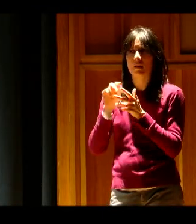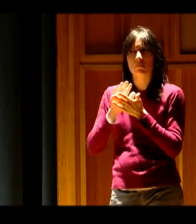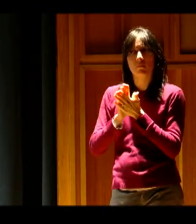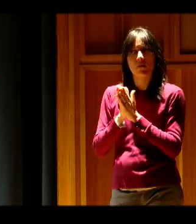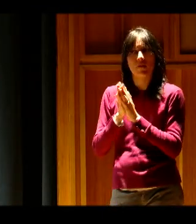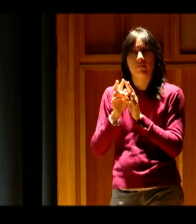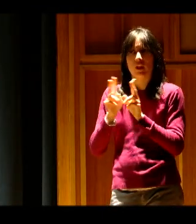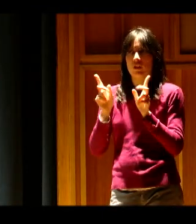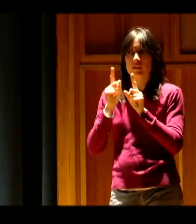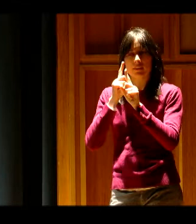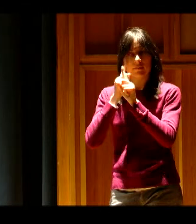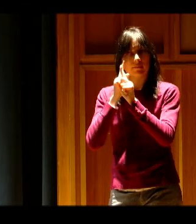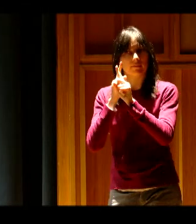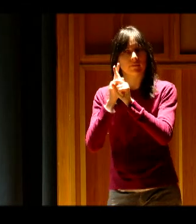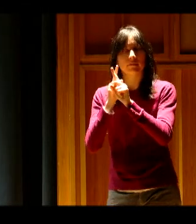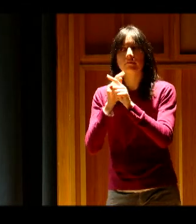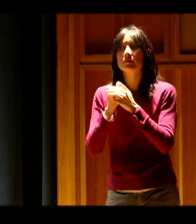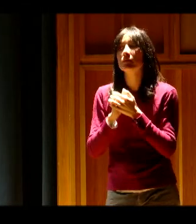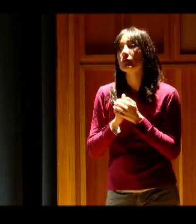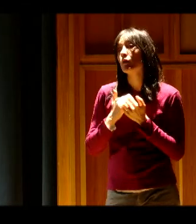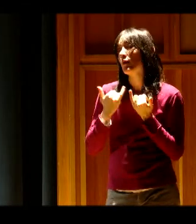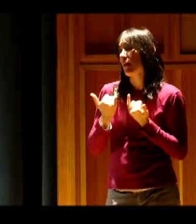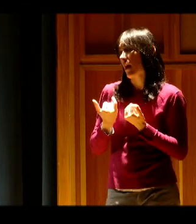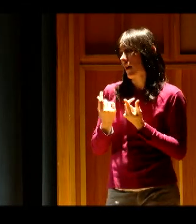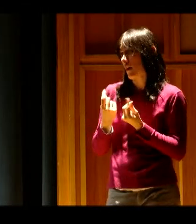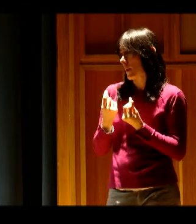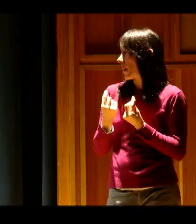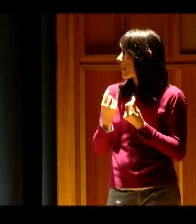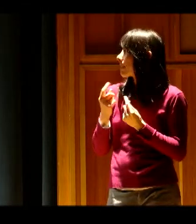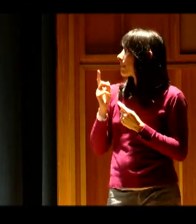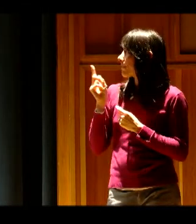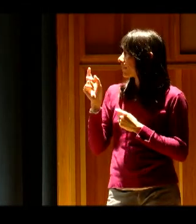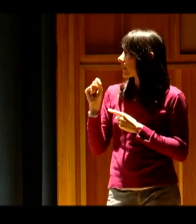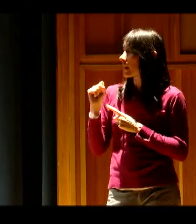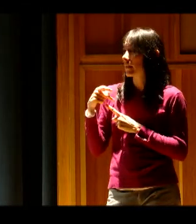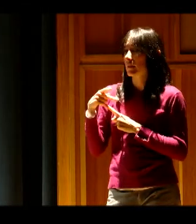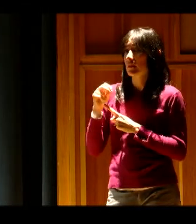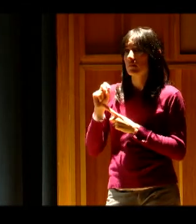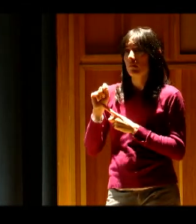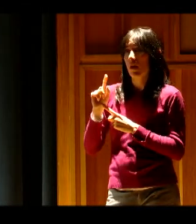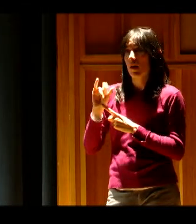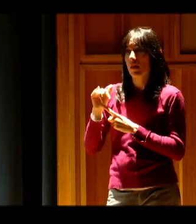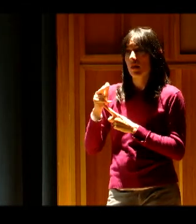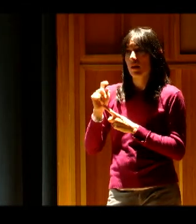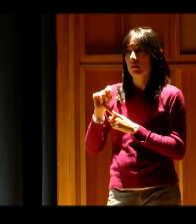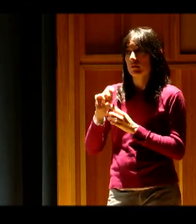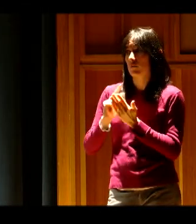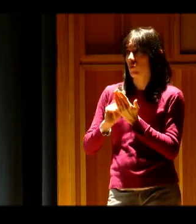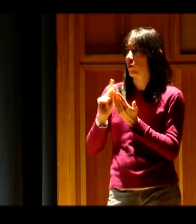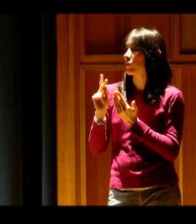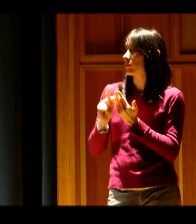And what we're doing now is the spotlight program, which I think is potentially another game-changer.